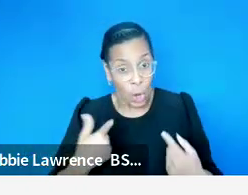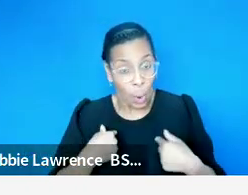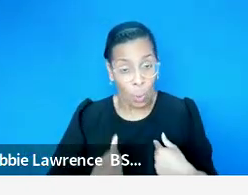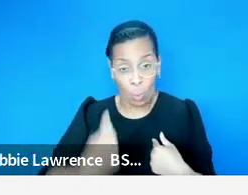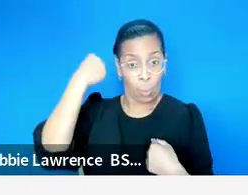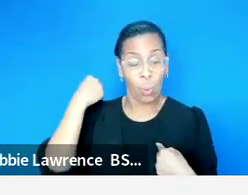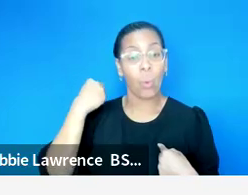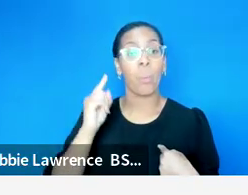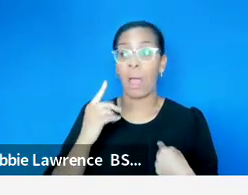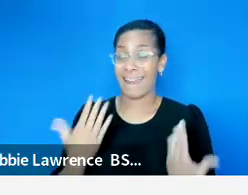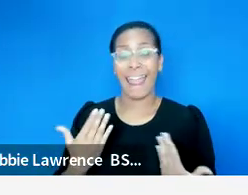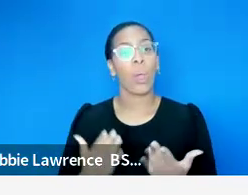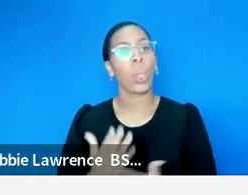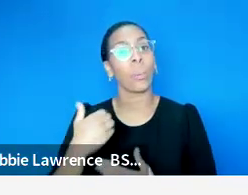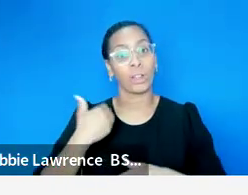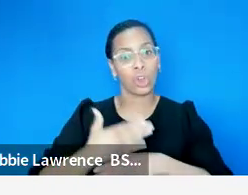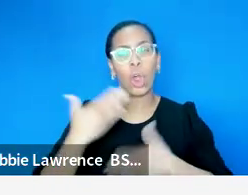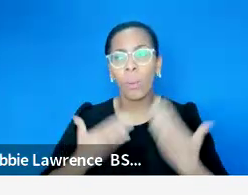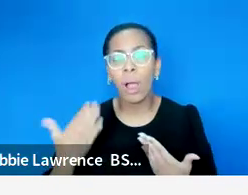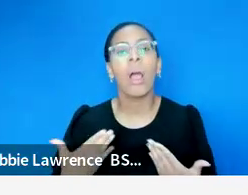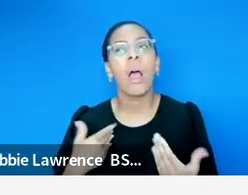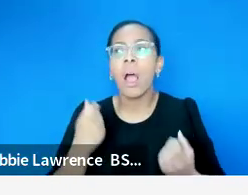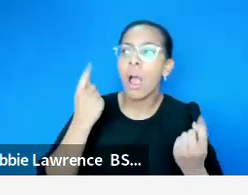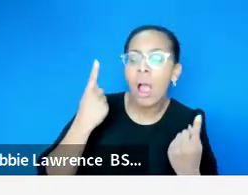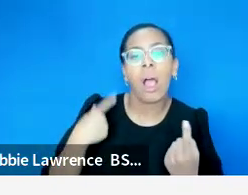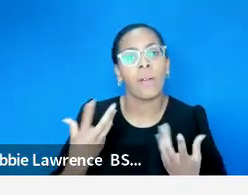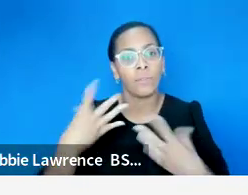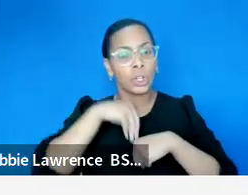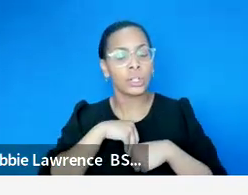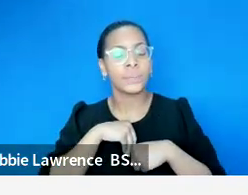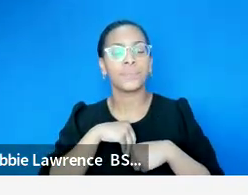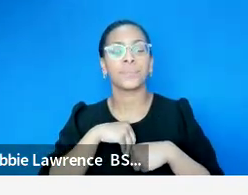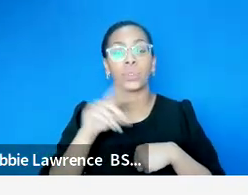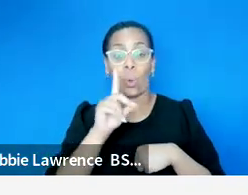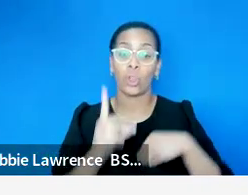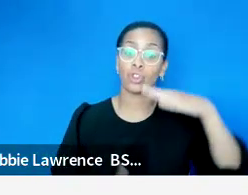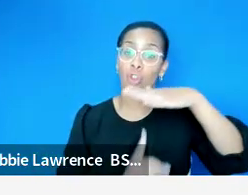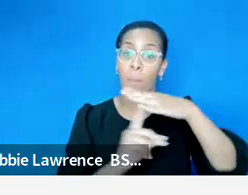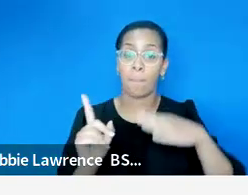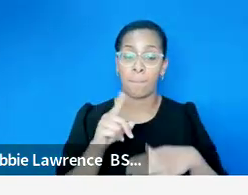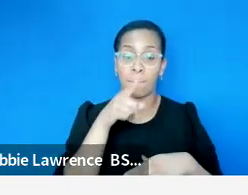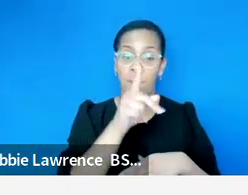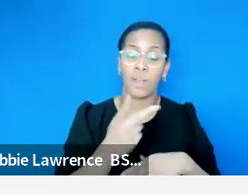my day job and in running Access Salford. So at the top you have the vice chancellor, who is responsible